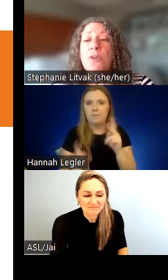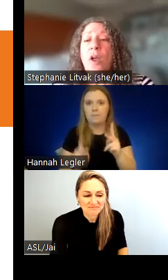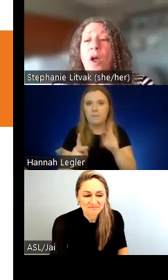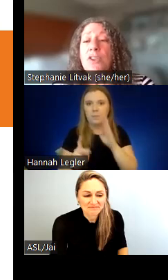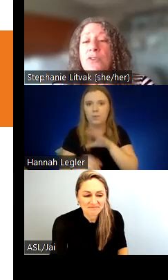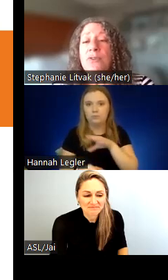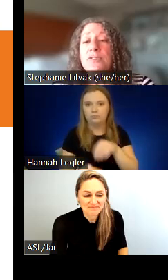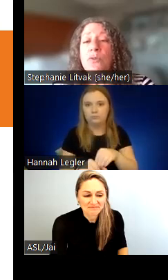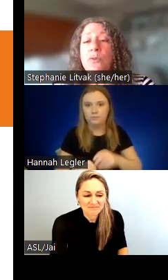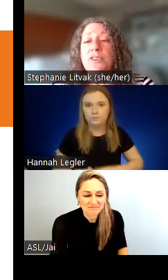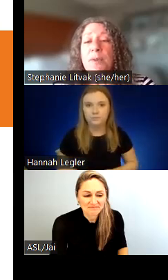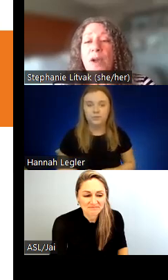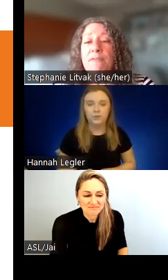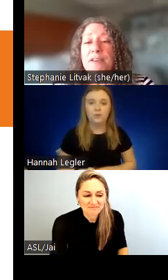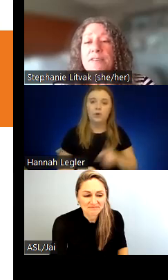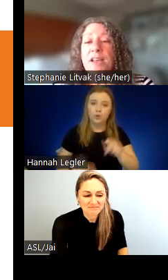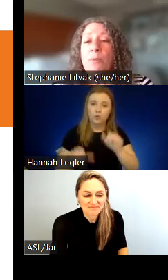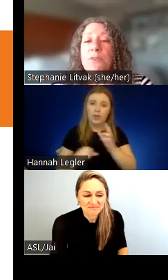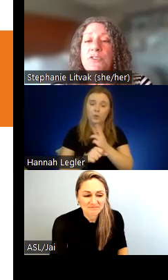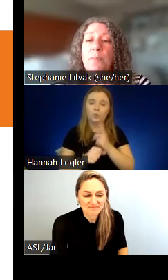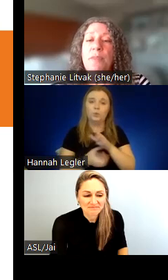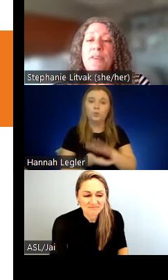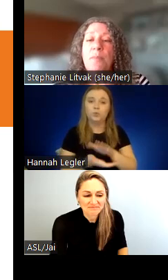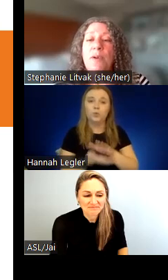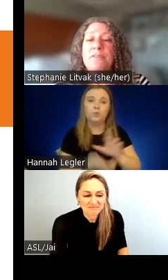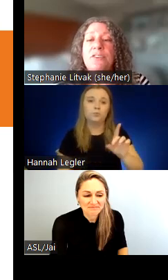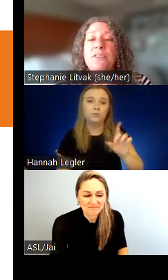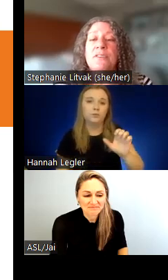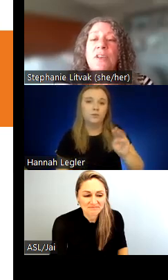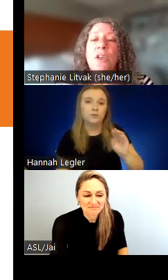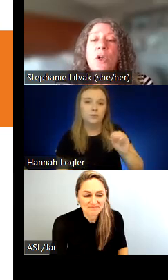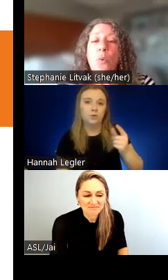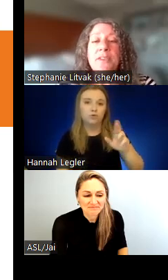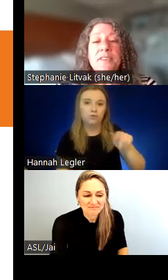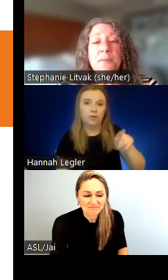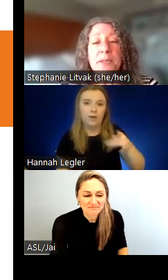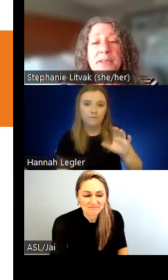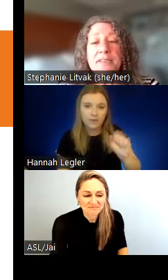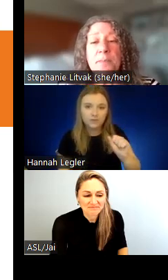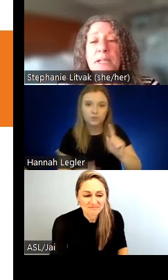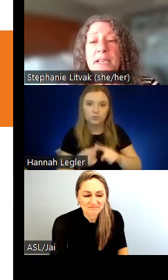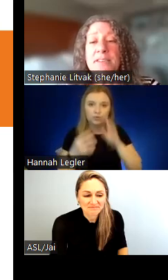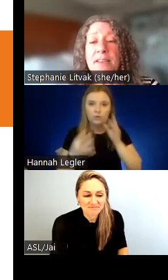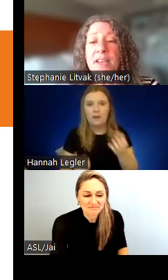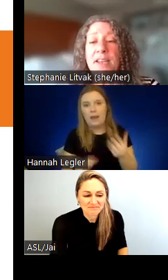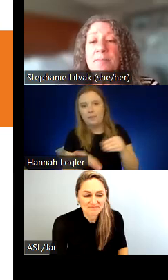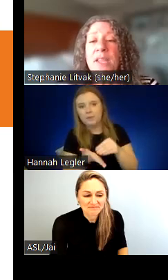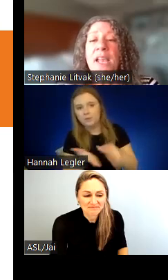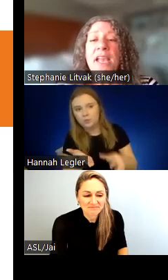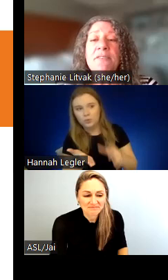You can use school demographics to help determine the number of students with disabilities typically attending.